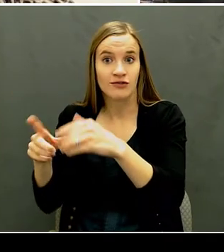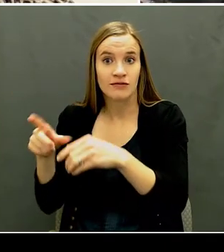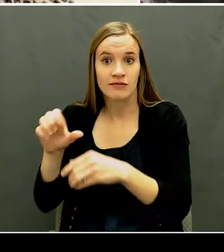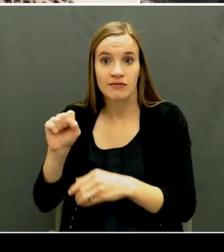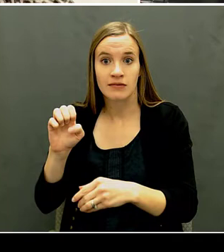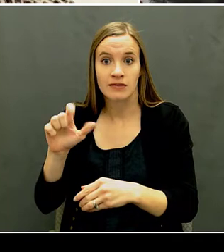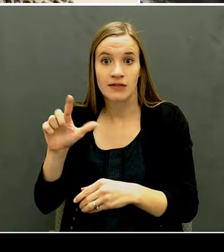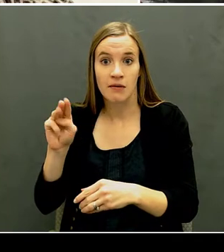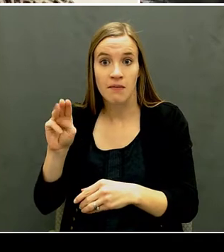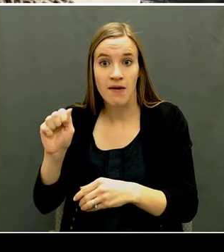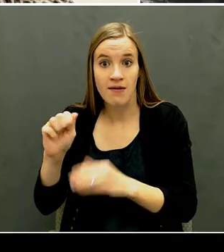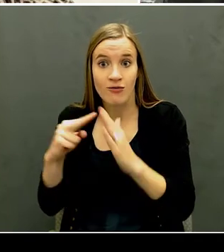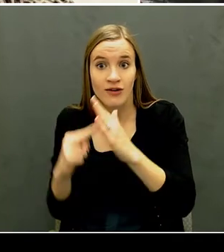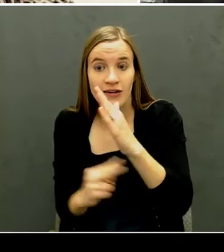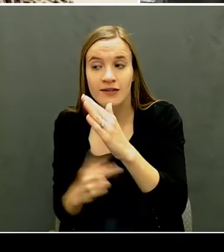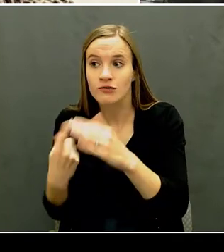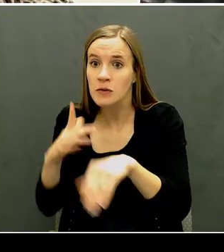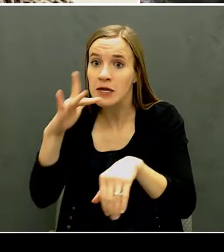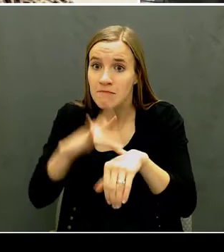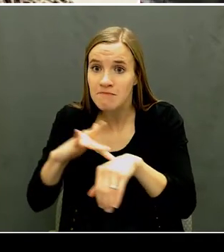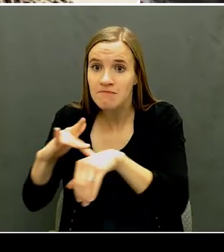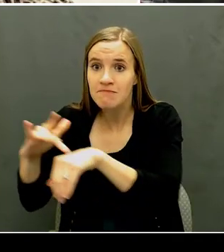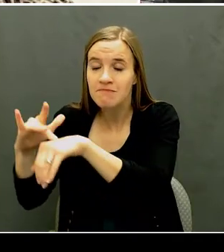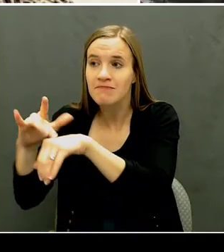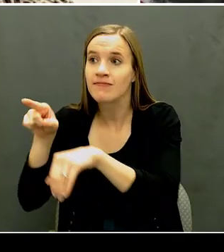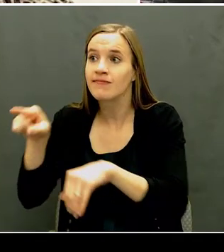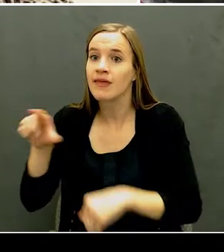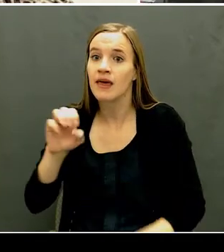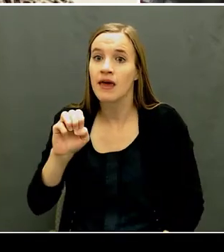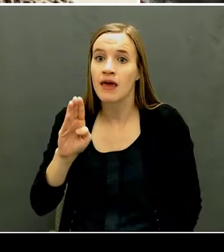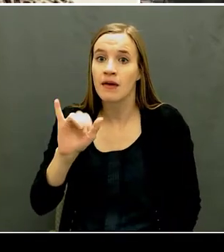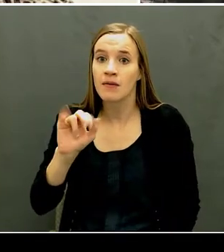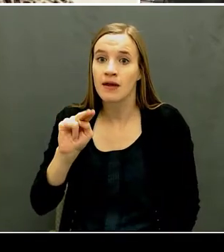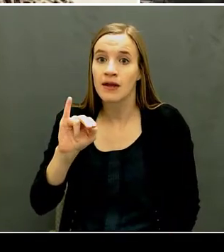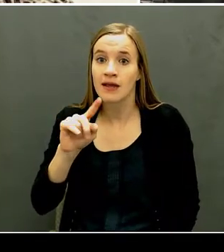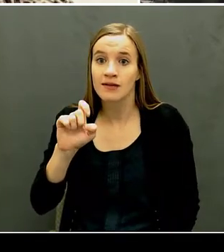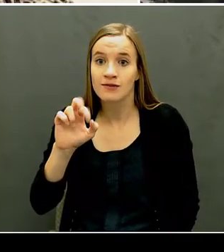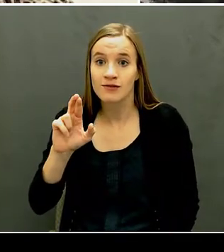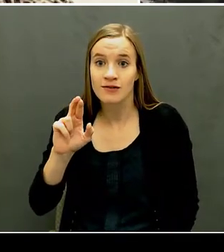the connection. And so when we went by that Ebenezer Baptist Church, you know, we, we picked